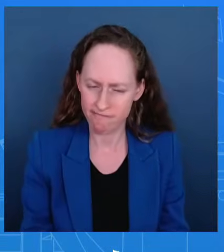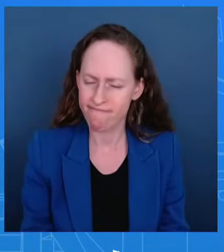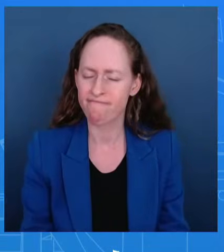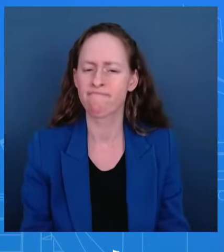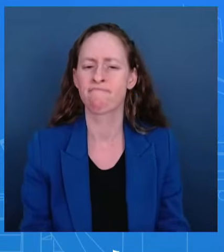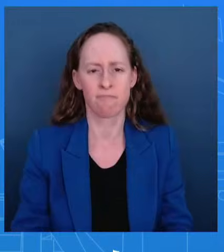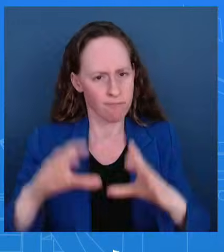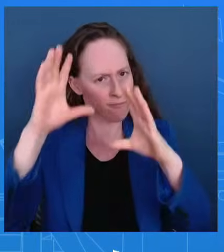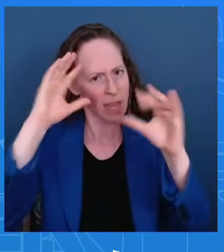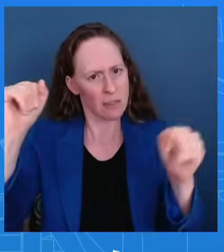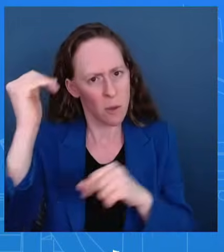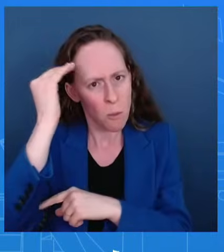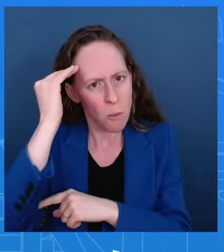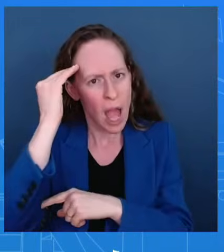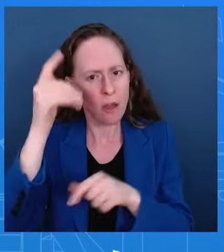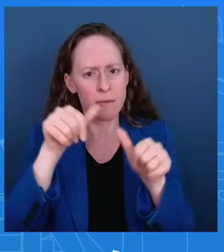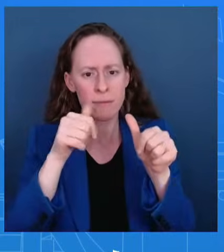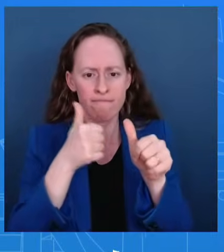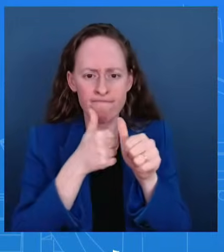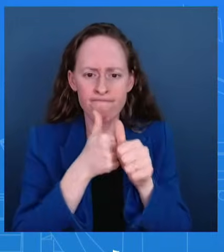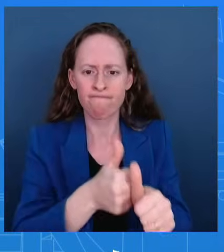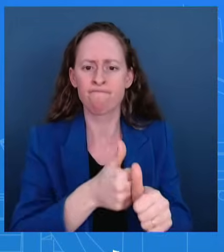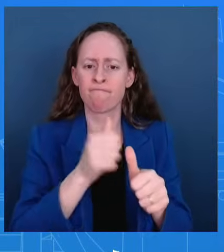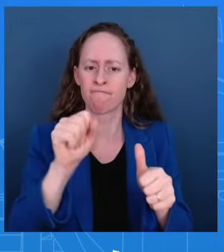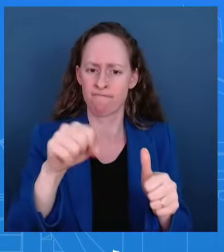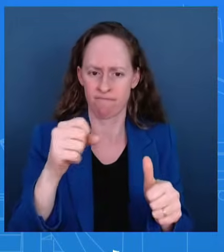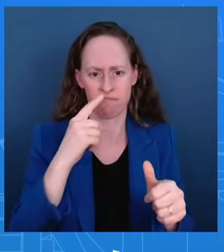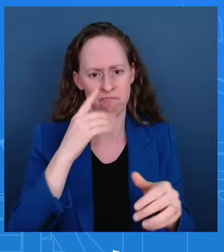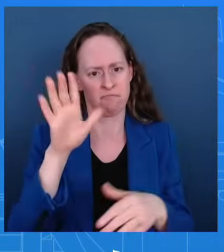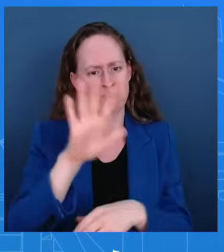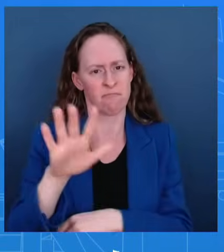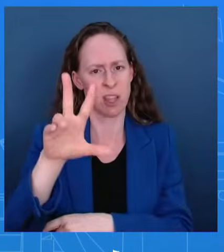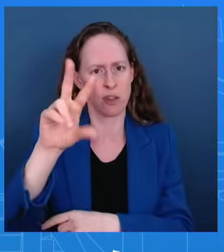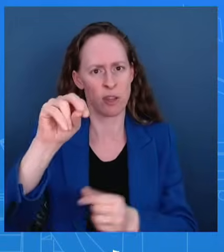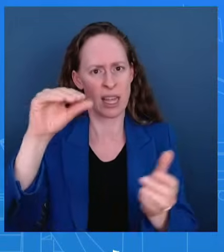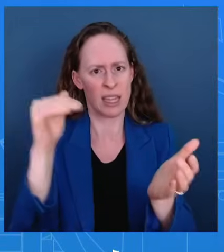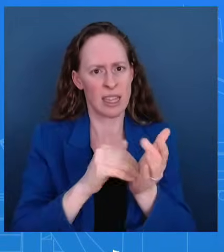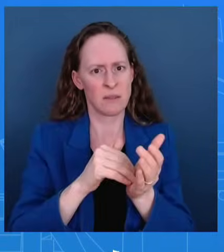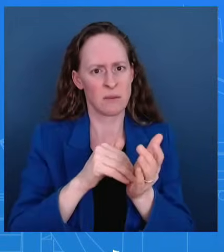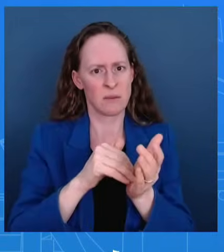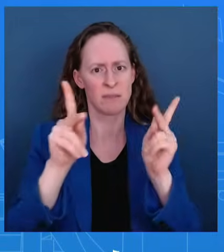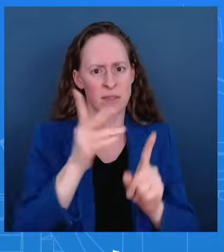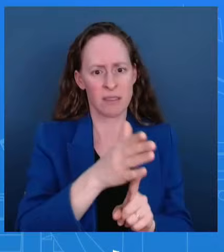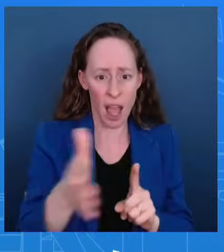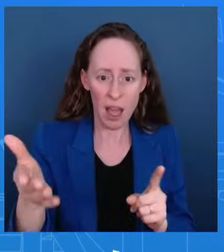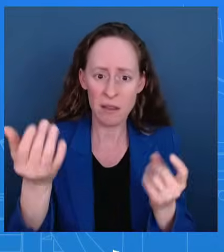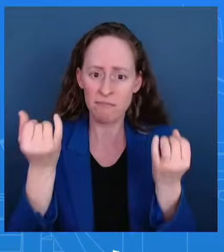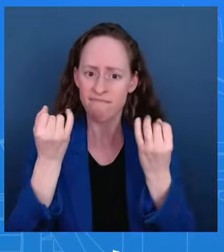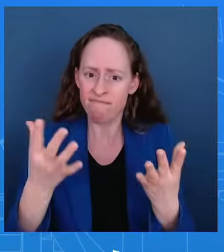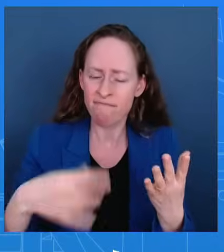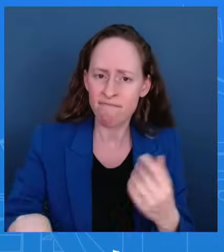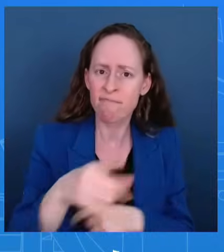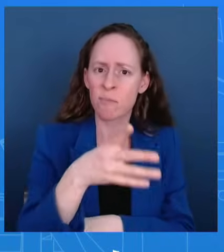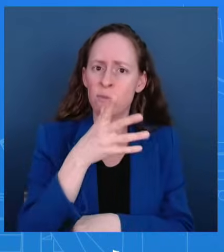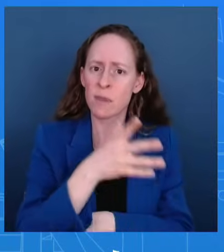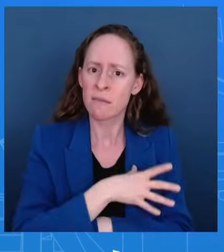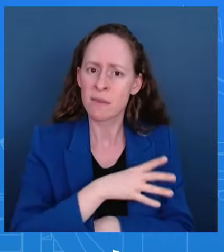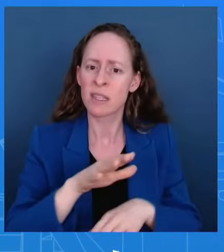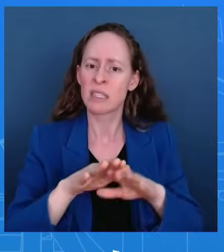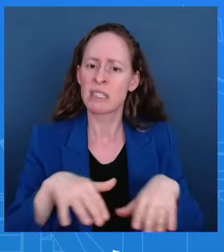and he said the majority are women and children. And he's also said that's unacceptable. And as we've maintained time and time again,